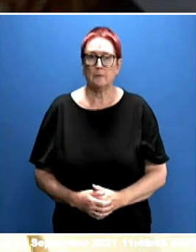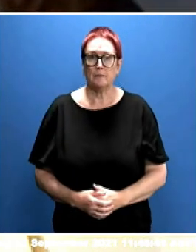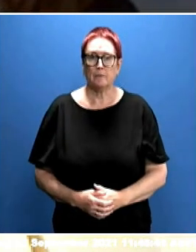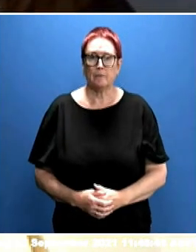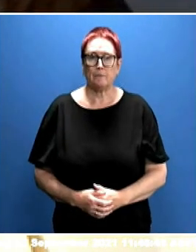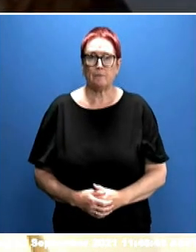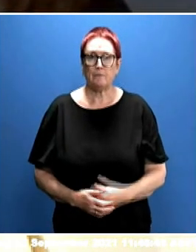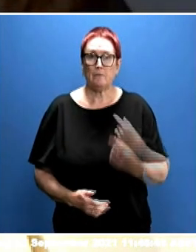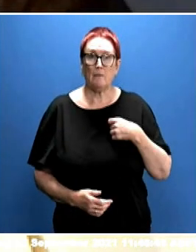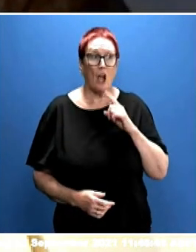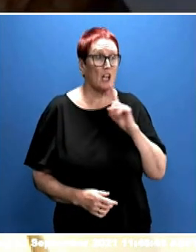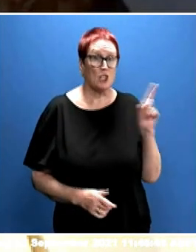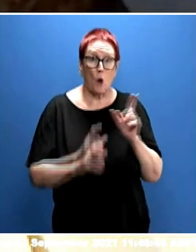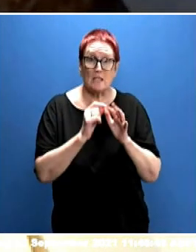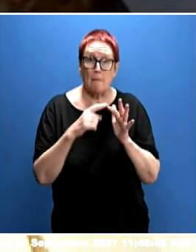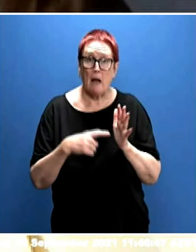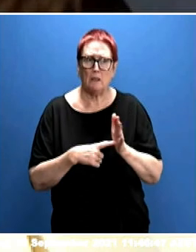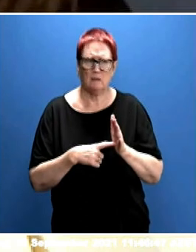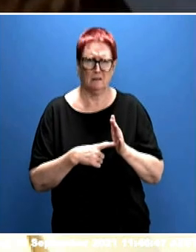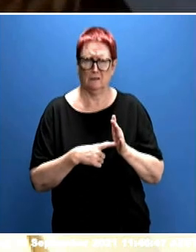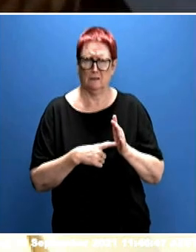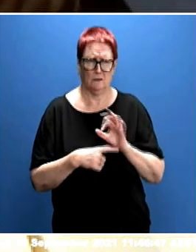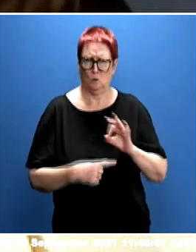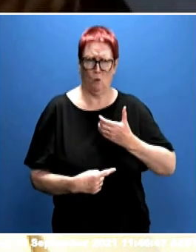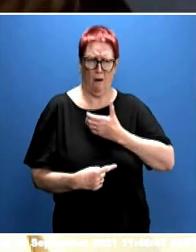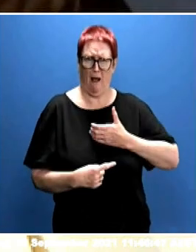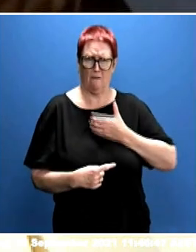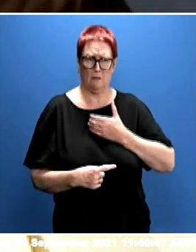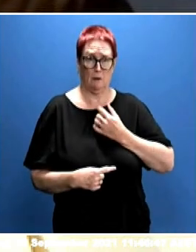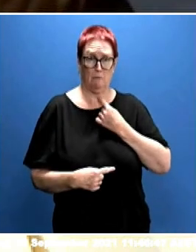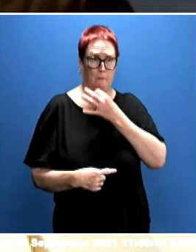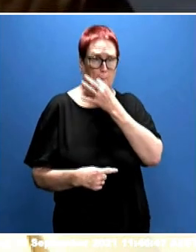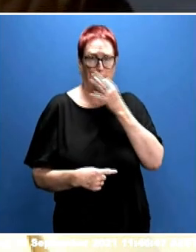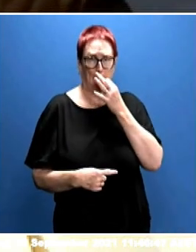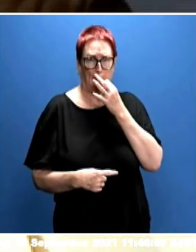I advised to the case worker that I wasn't comfortable with not telling my